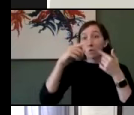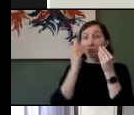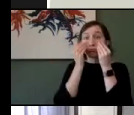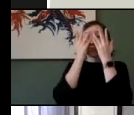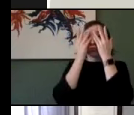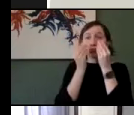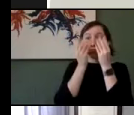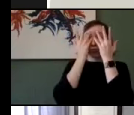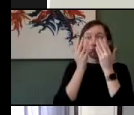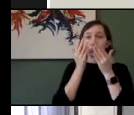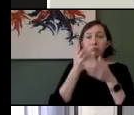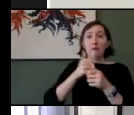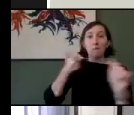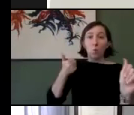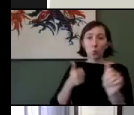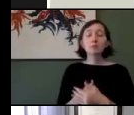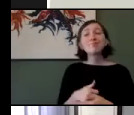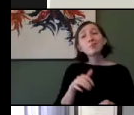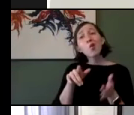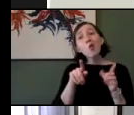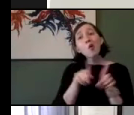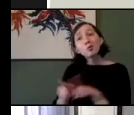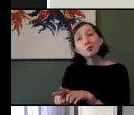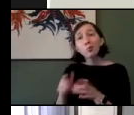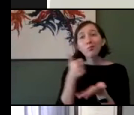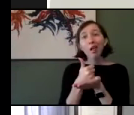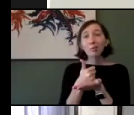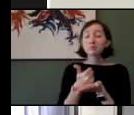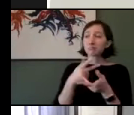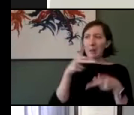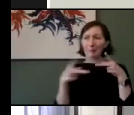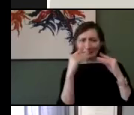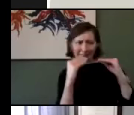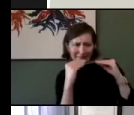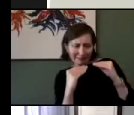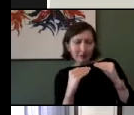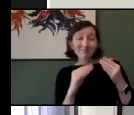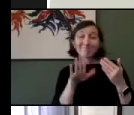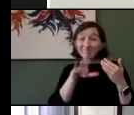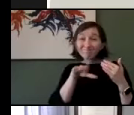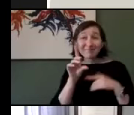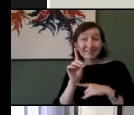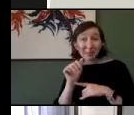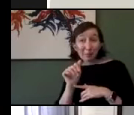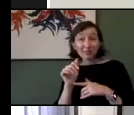Also helping people understand that not all disabilities are seen.